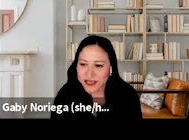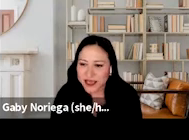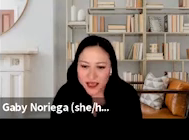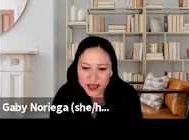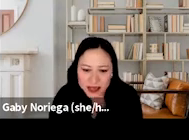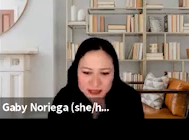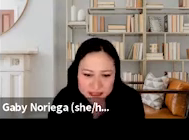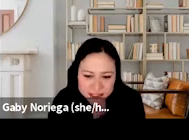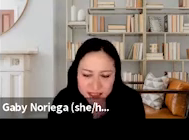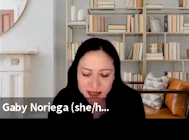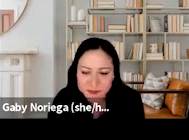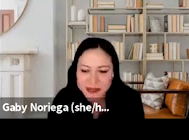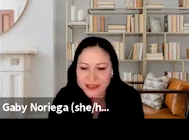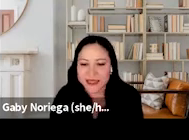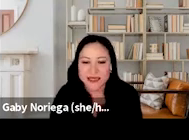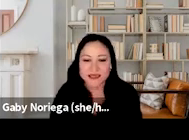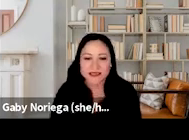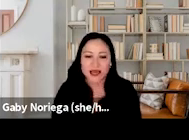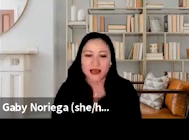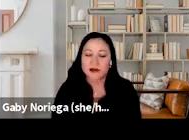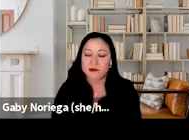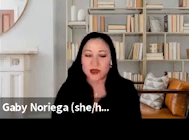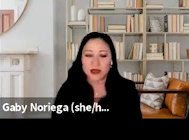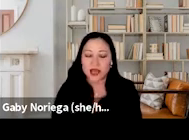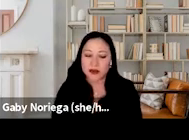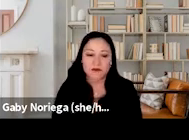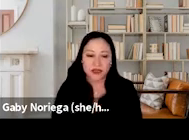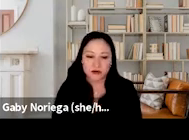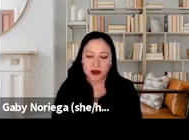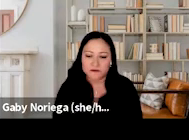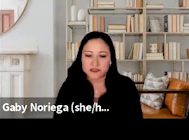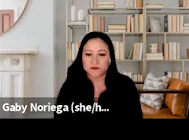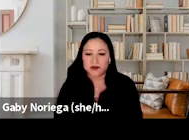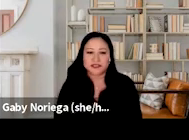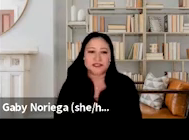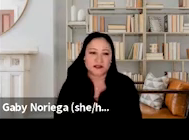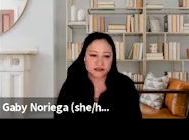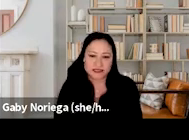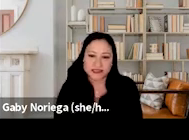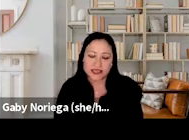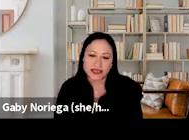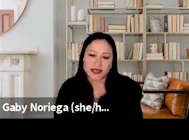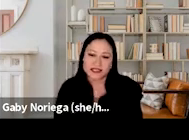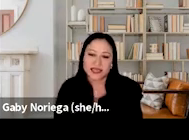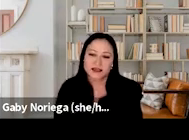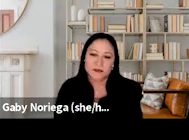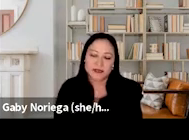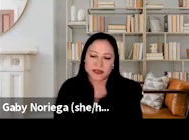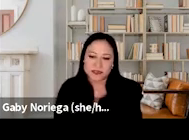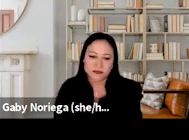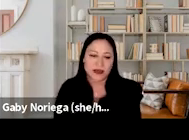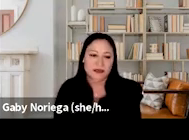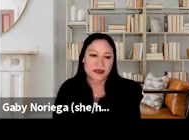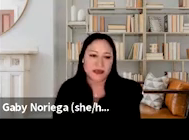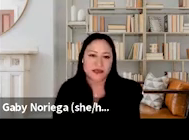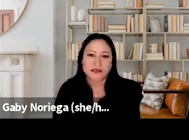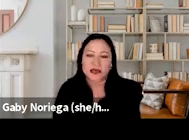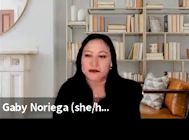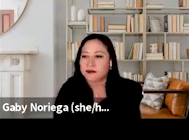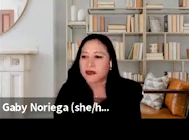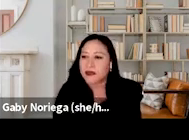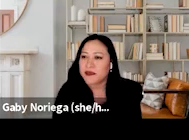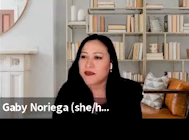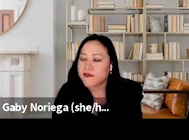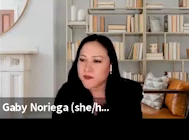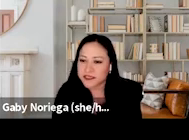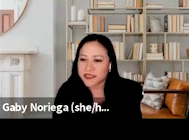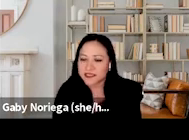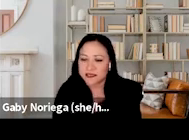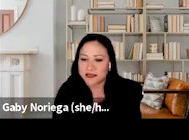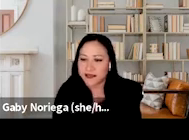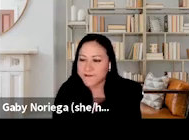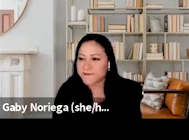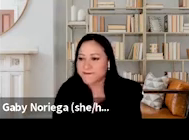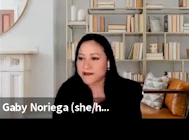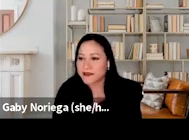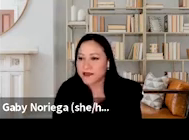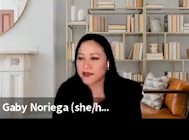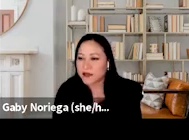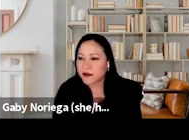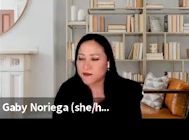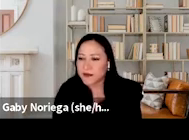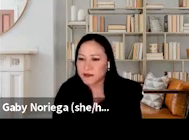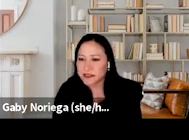Gaby Noriega (she/hers), SCEC: Okay, Monica sorry we lost your audio, but I think we got the gist of the message let's see up next is county on in your office of emergency services and Kelly Williams, I think, is.